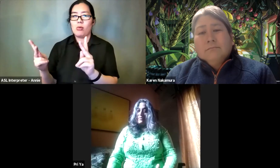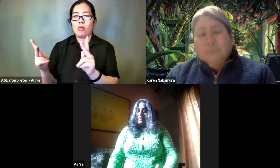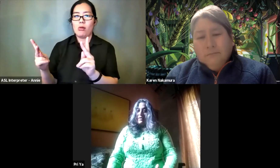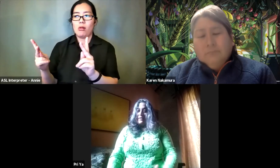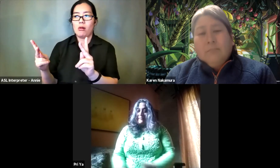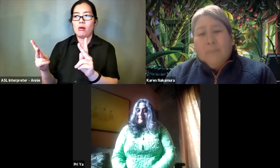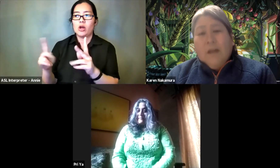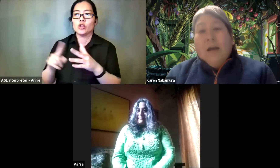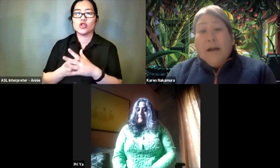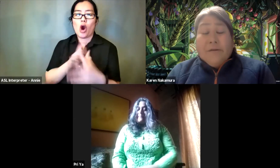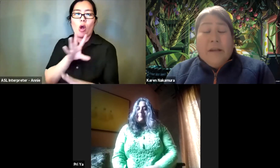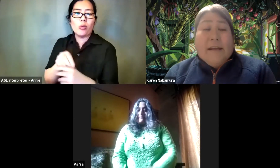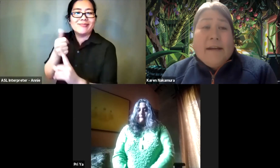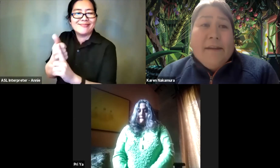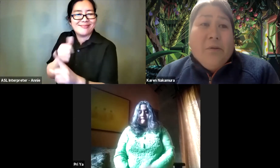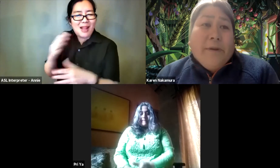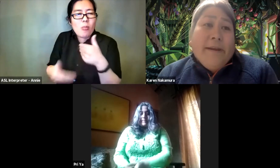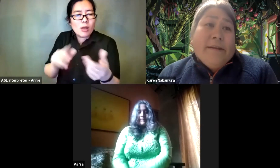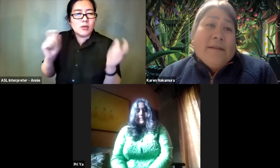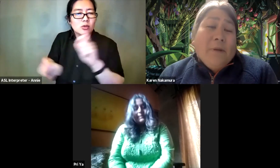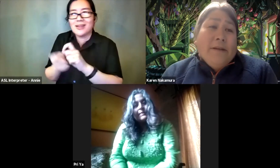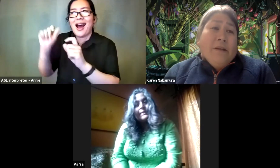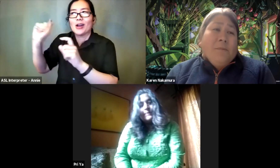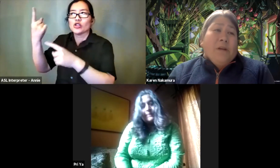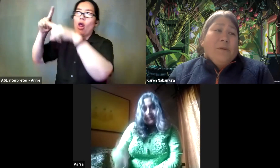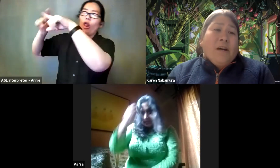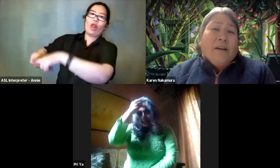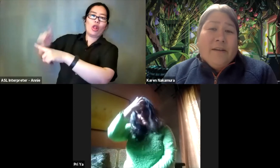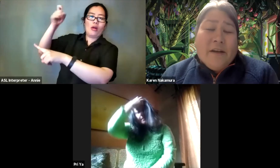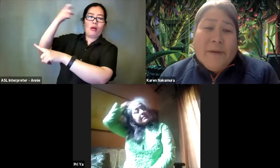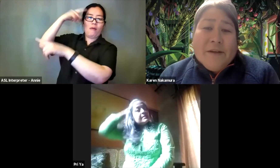Karen Nakamura: I agree, and I think within the Disability Community, we talk a lot about